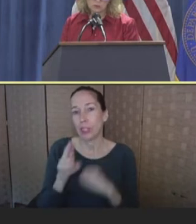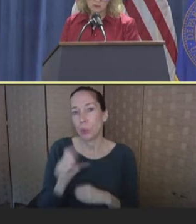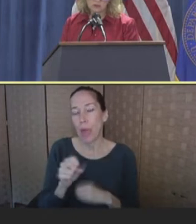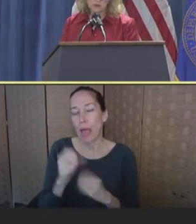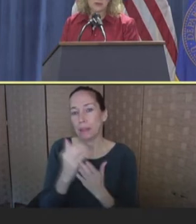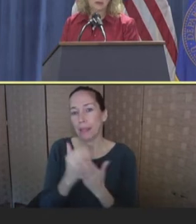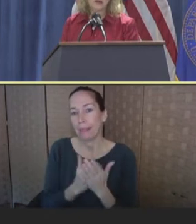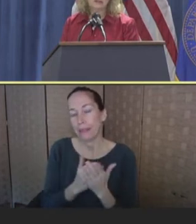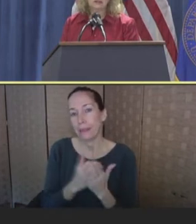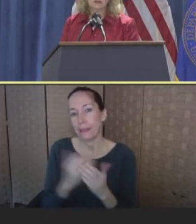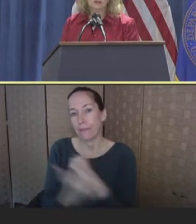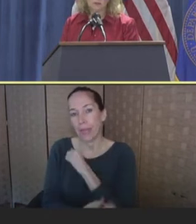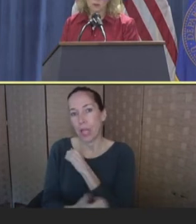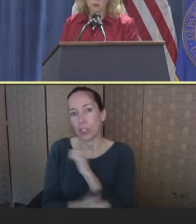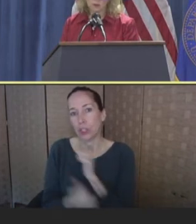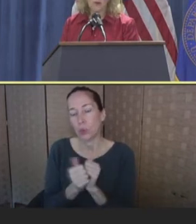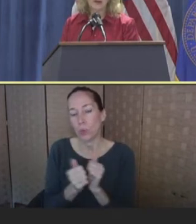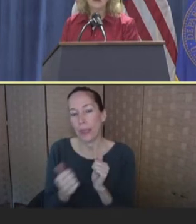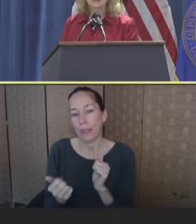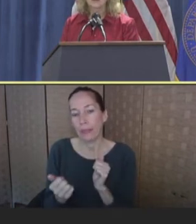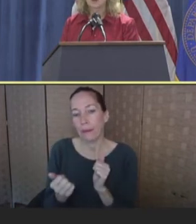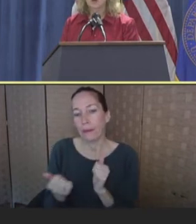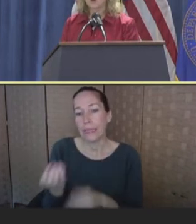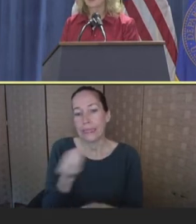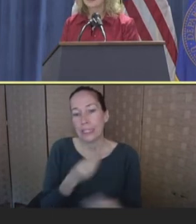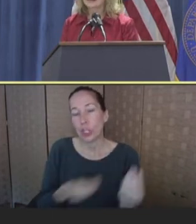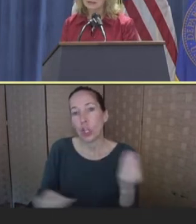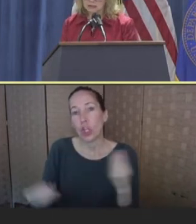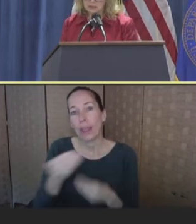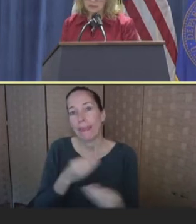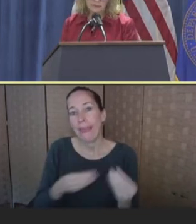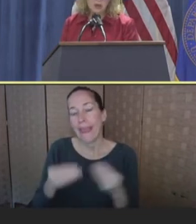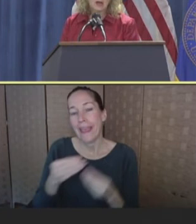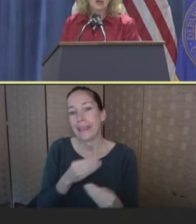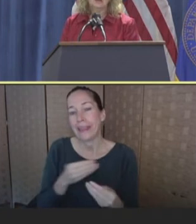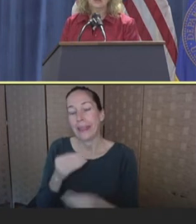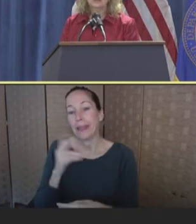Circulating Vaccine-Derived Poliovirus, something we were hoping not to see, just as we were